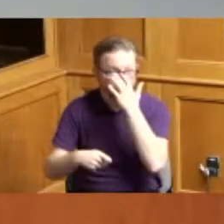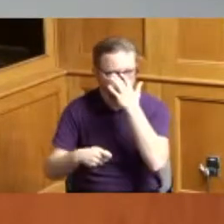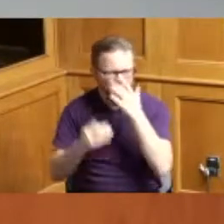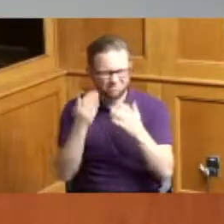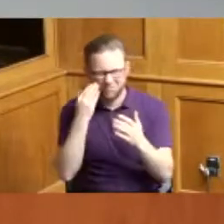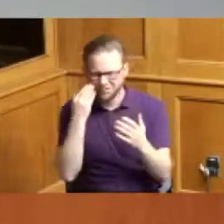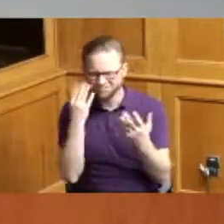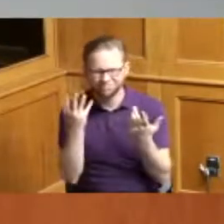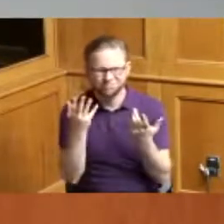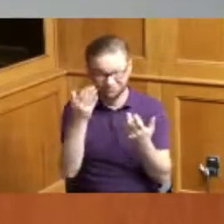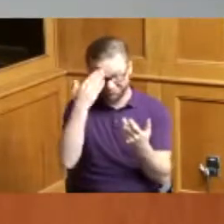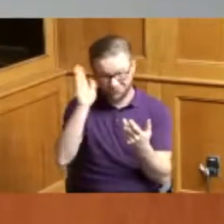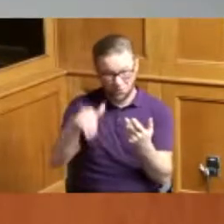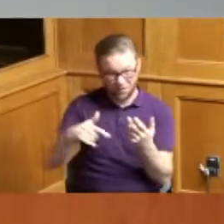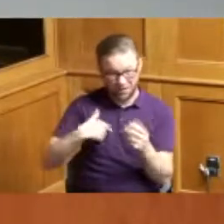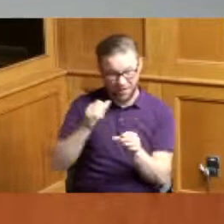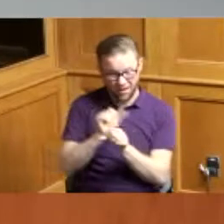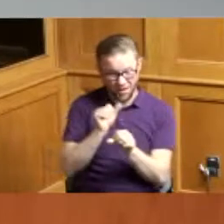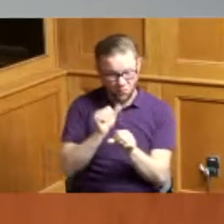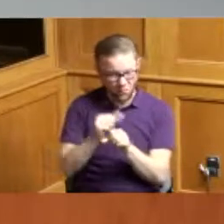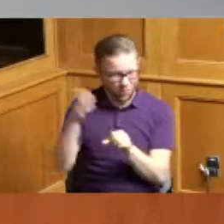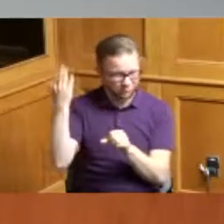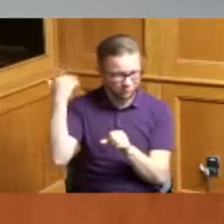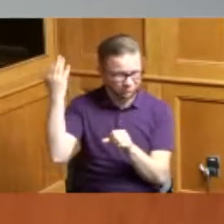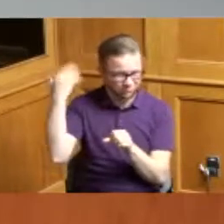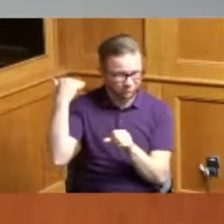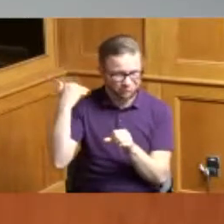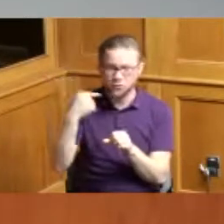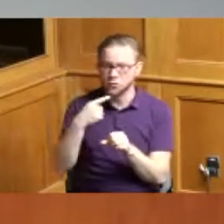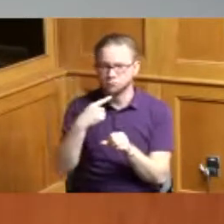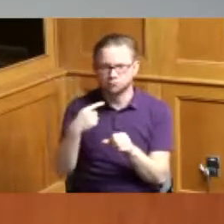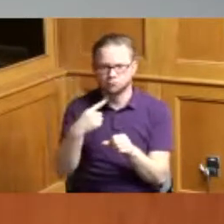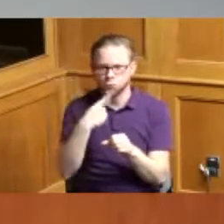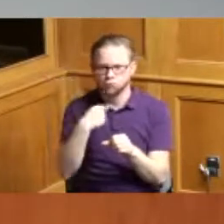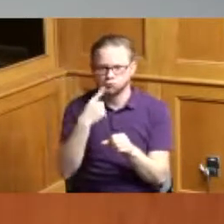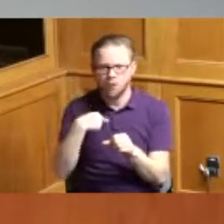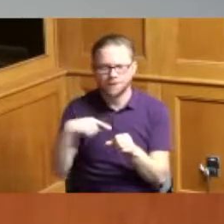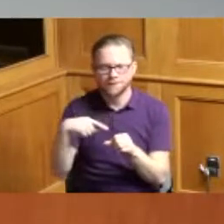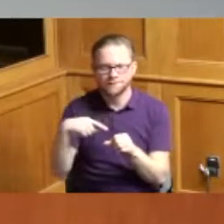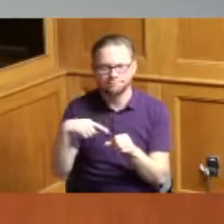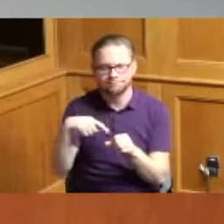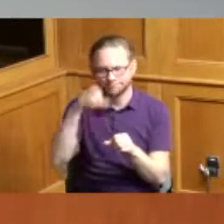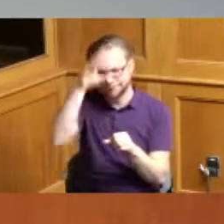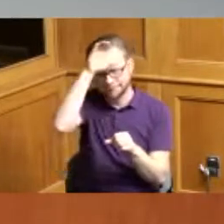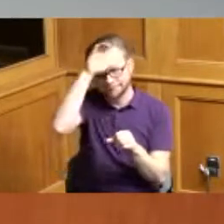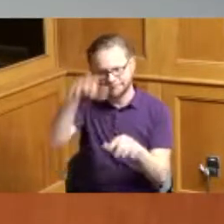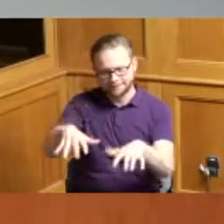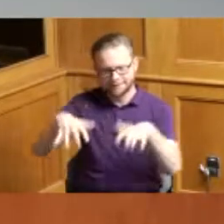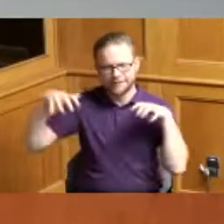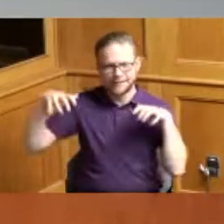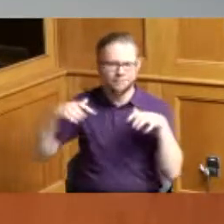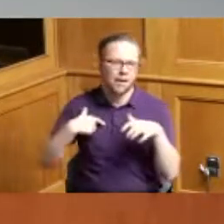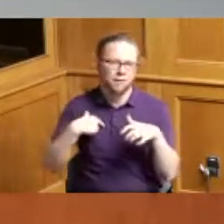you know I used to work at I used to work at the red stadium in in a food service and I'm familiar